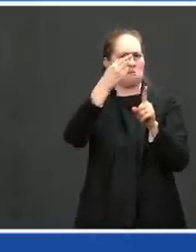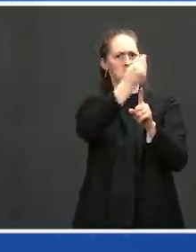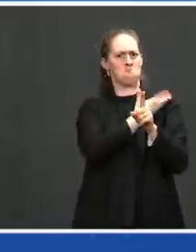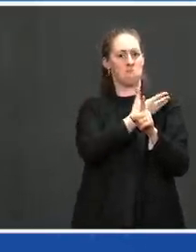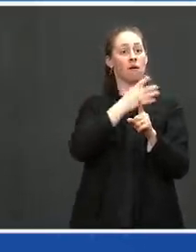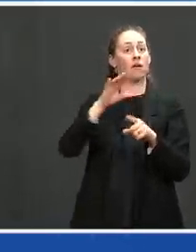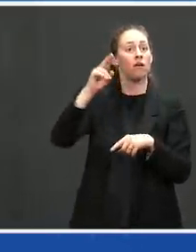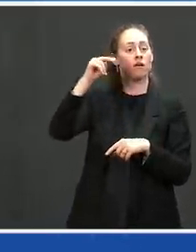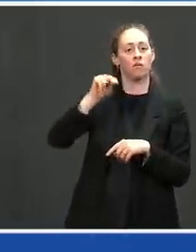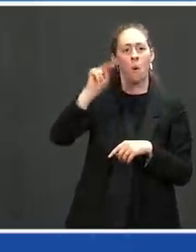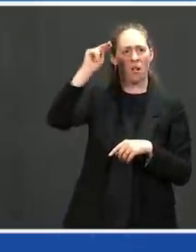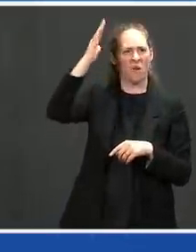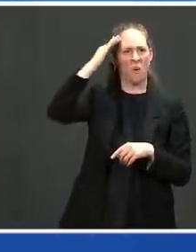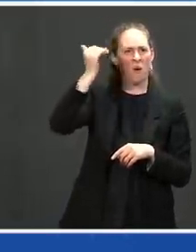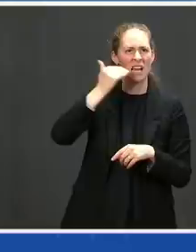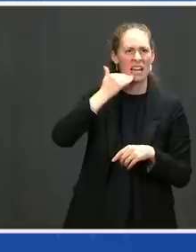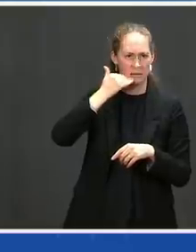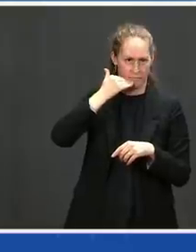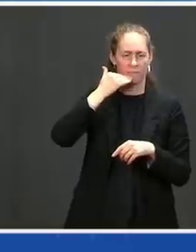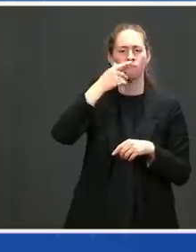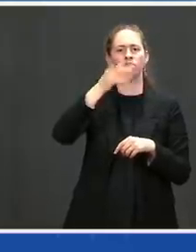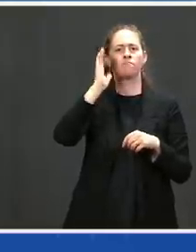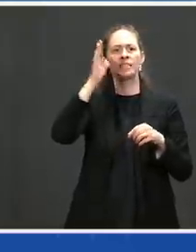And what is your red line on North Korea?